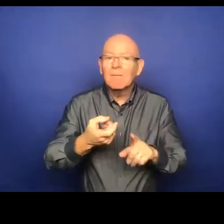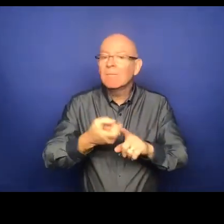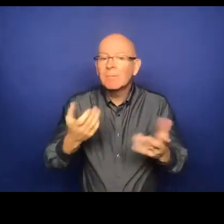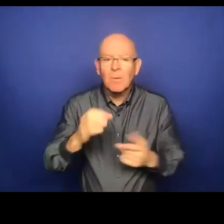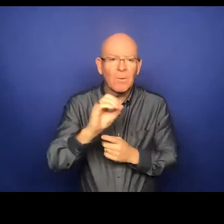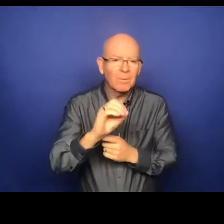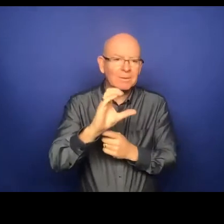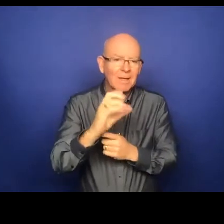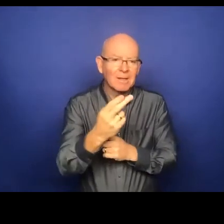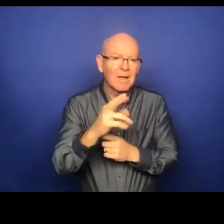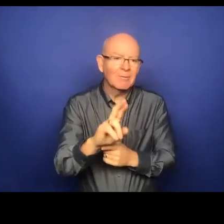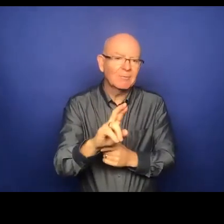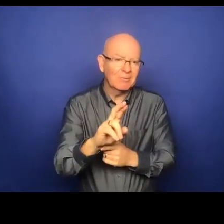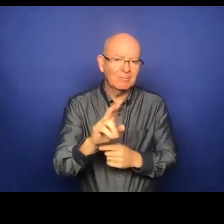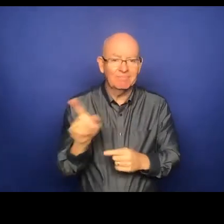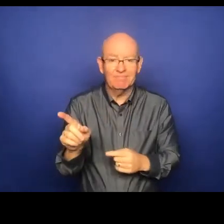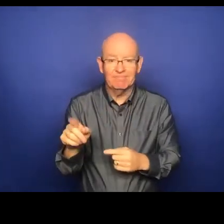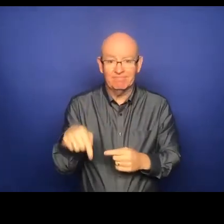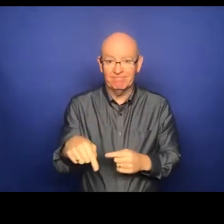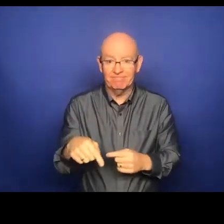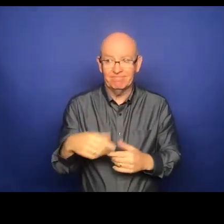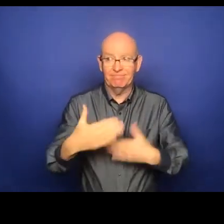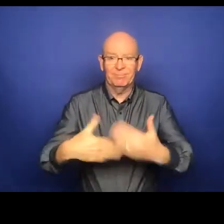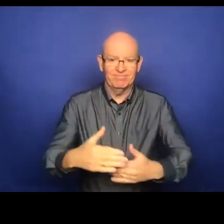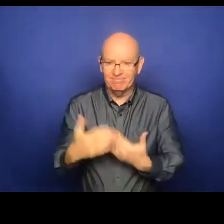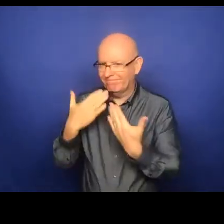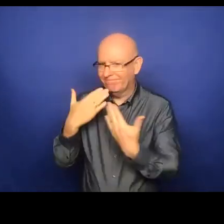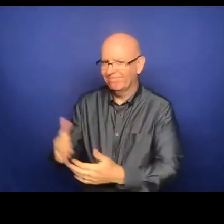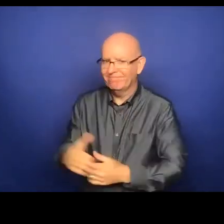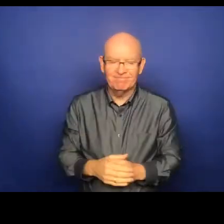on persons with disabilities and COVID-19